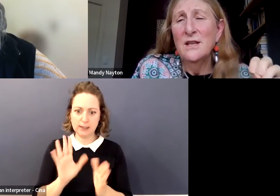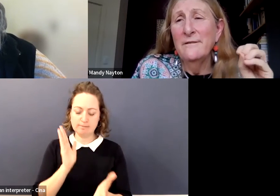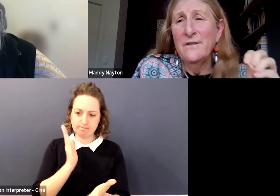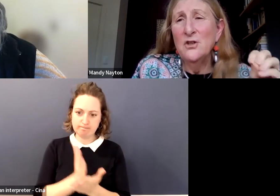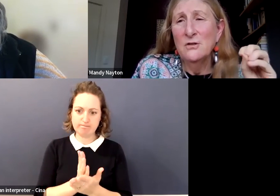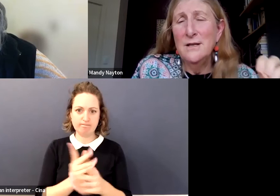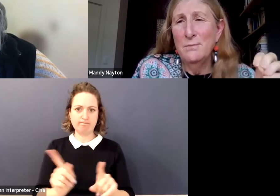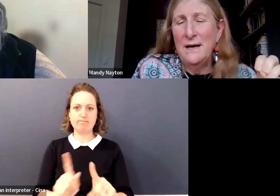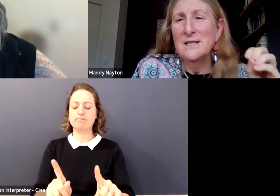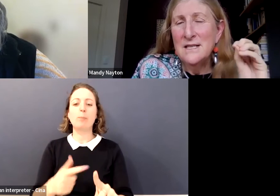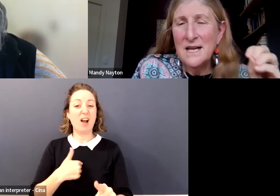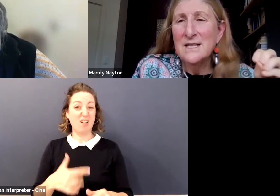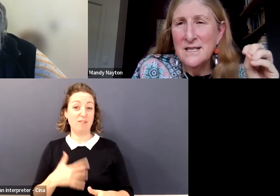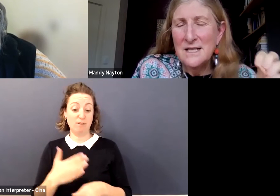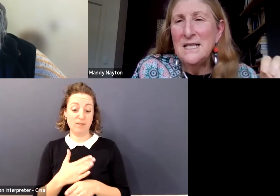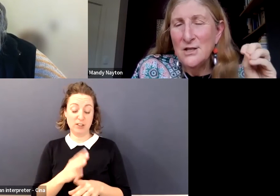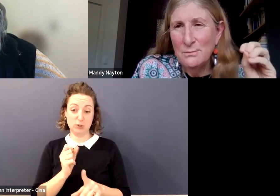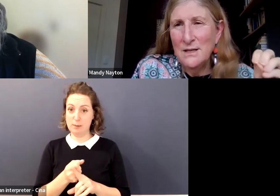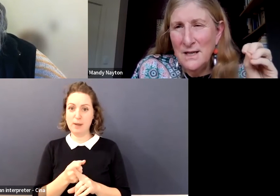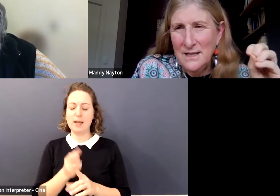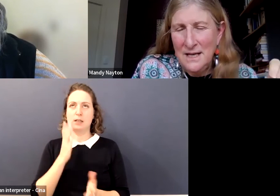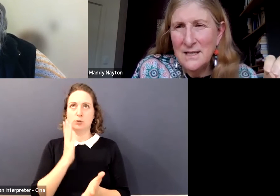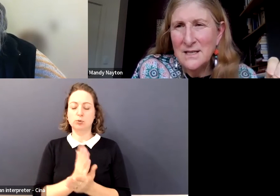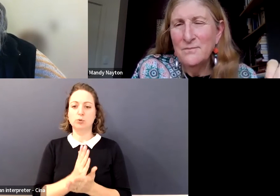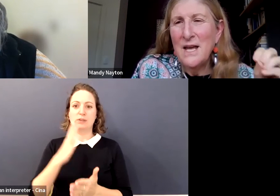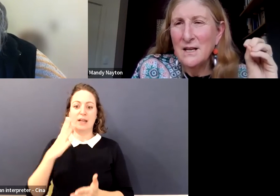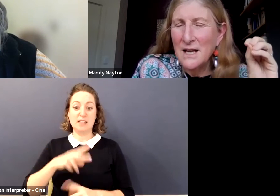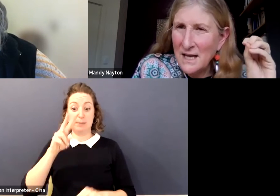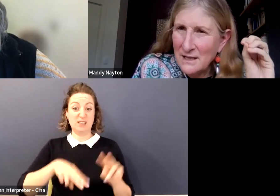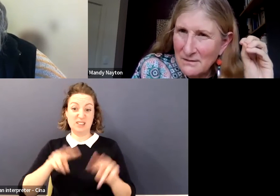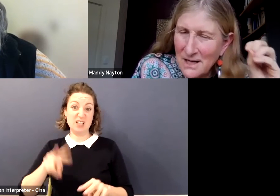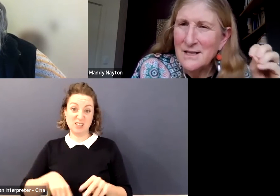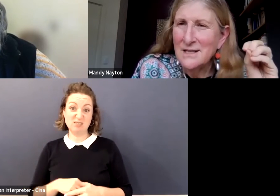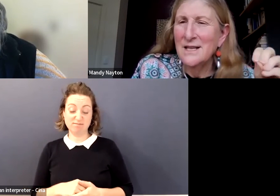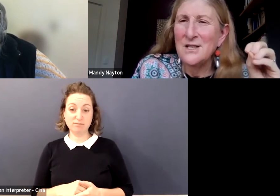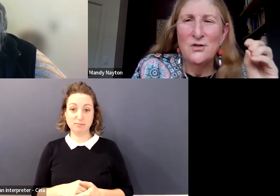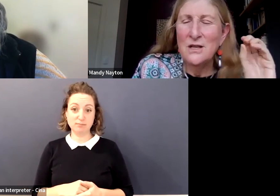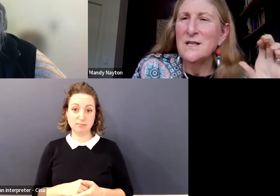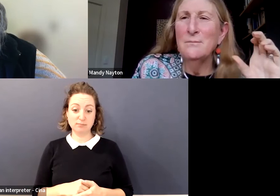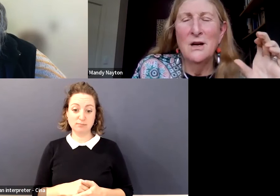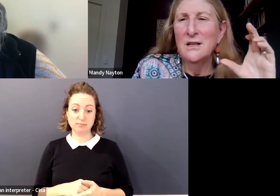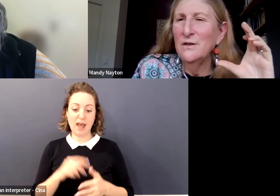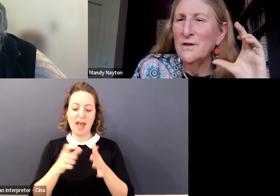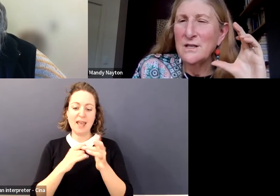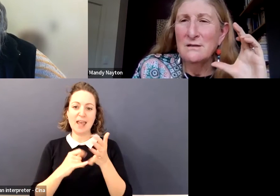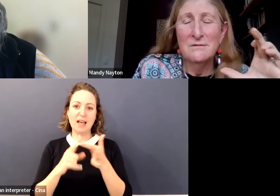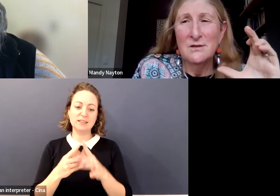think functional impact does need to be assessed and a case history of some kind, even if it's a